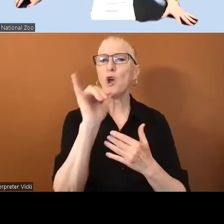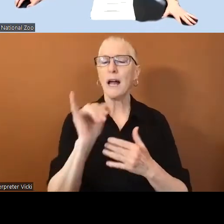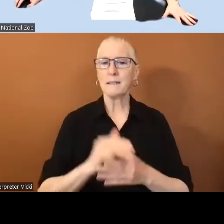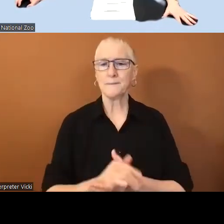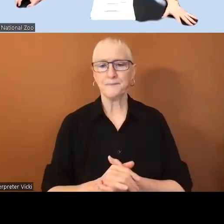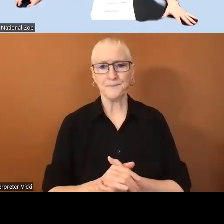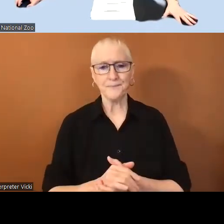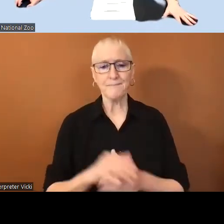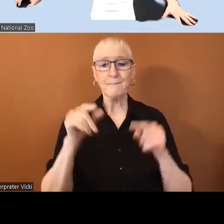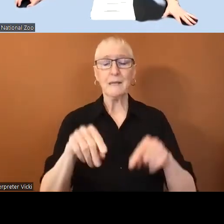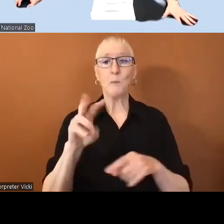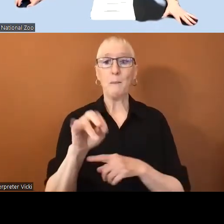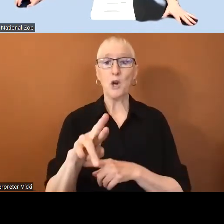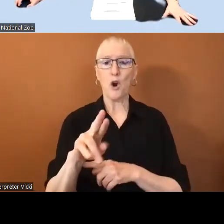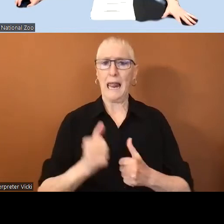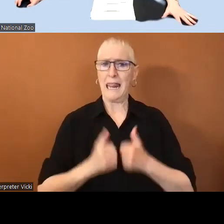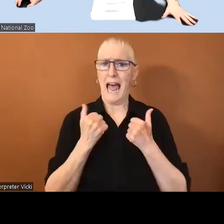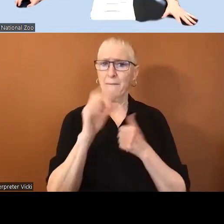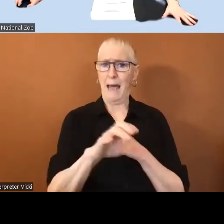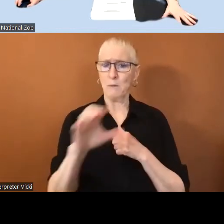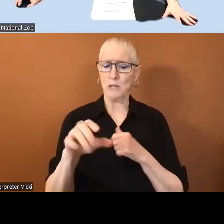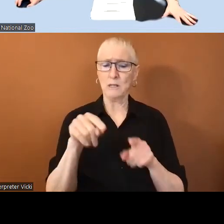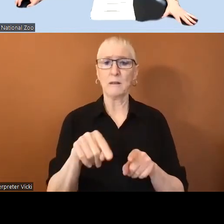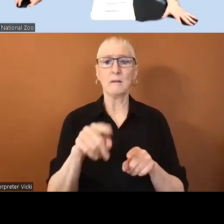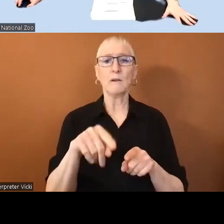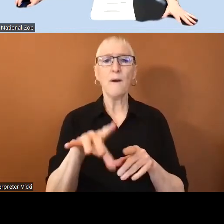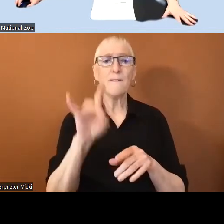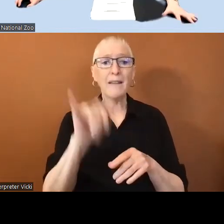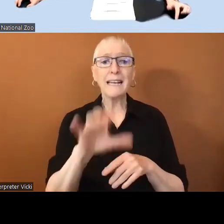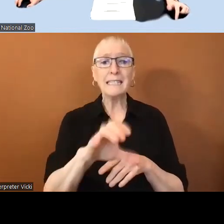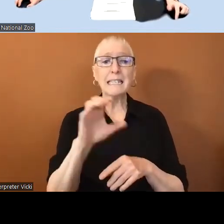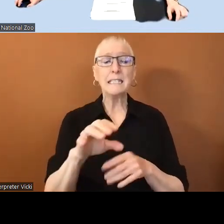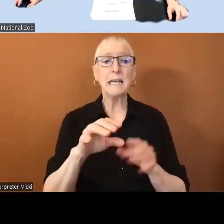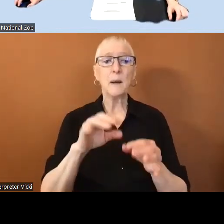This webinar is live captioned. You'll want to locate that "CC" button at the bottom of the screen for